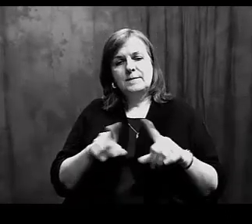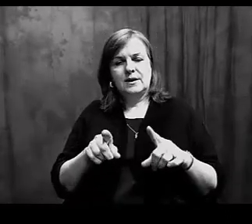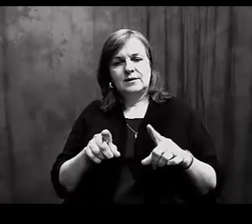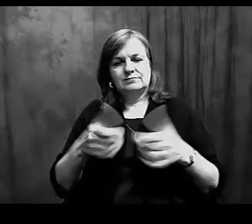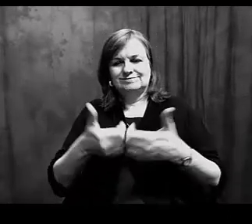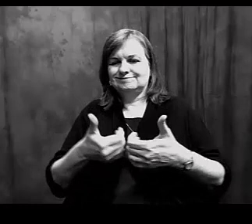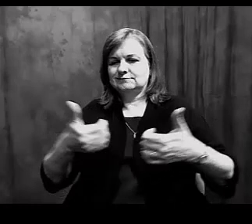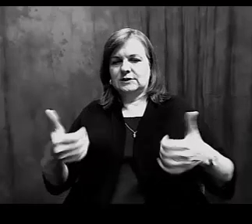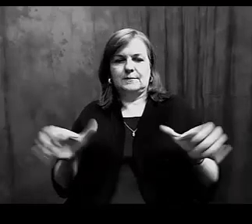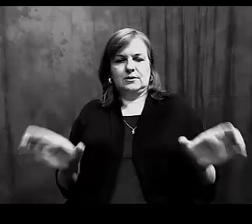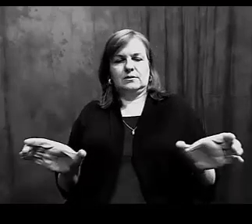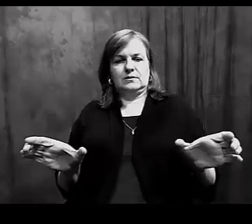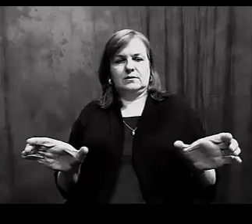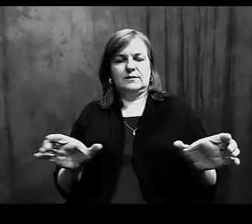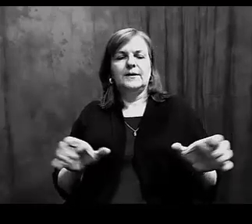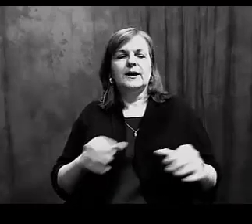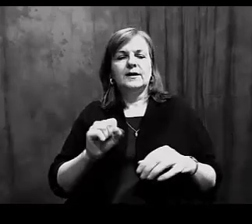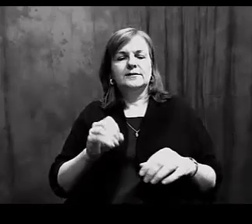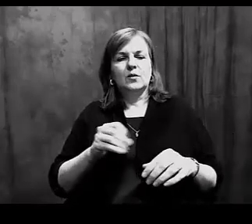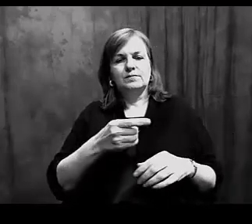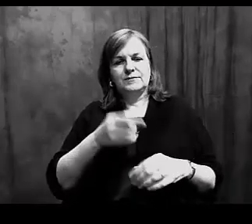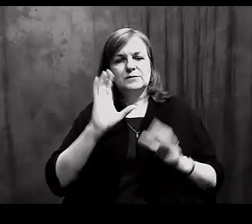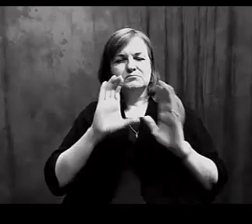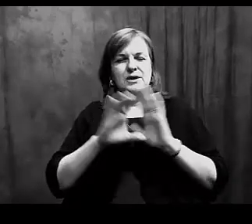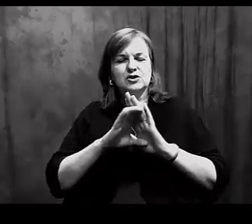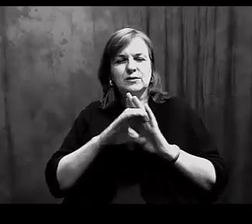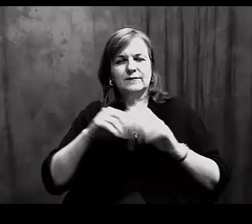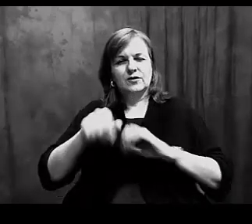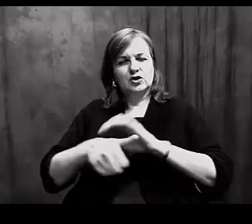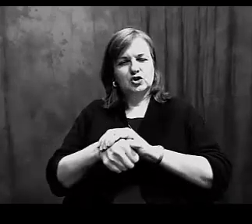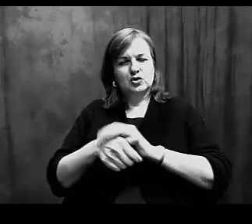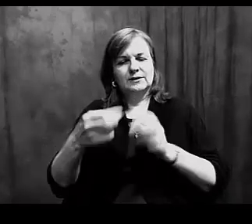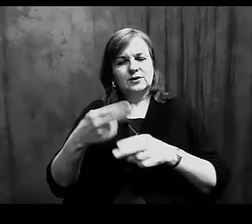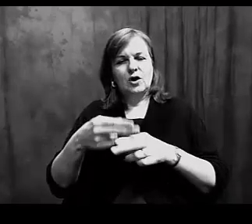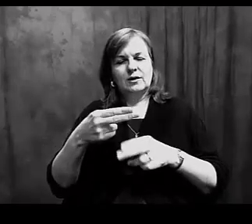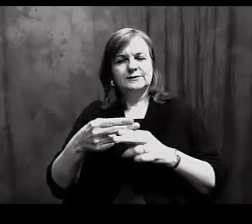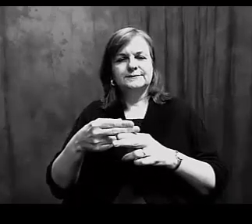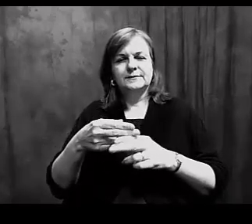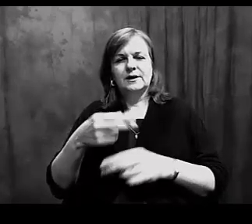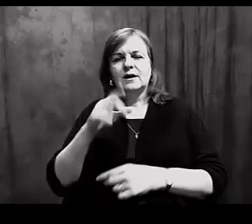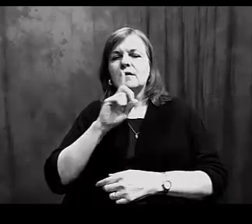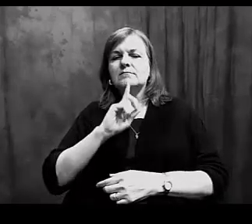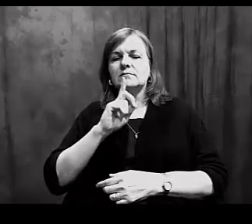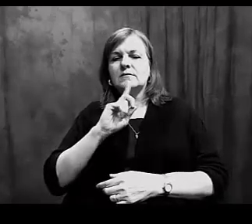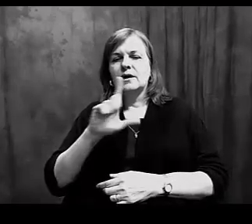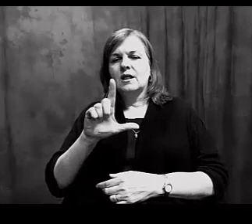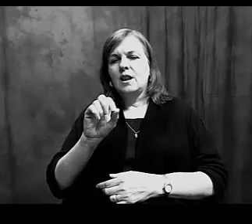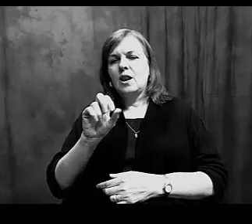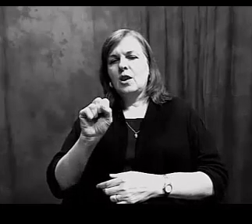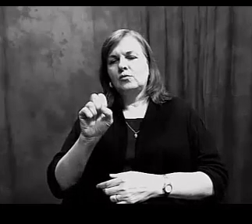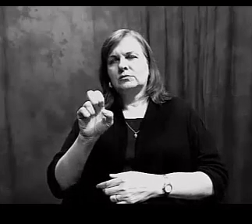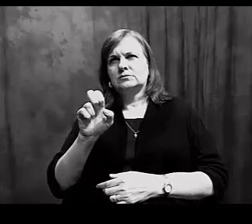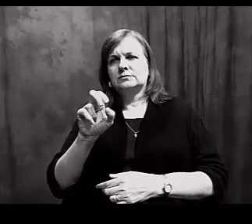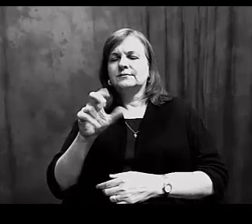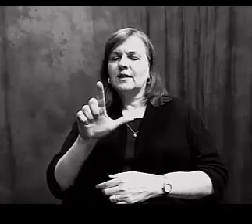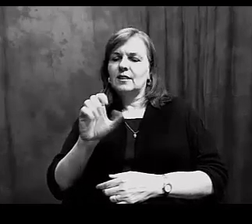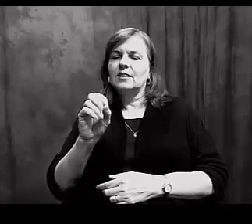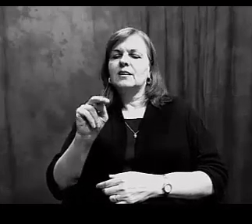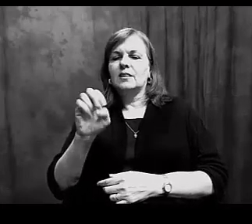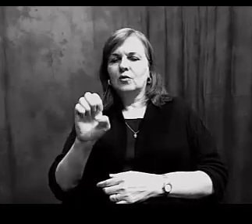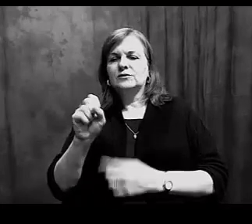but also isolated species at this point. Lonesome George is one that we often discuss he was the last remaining